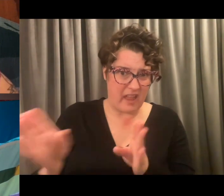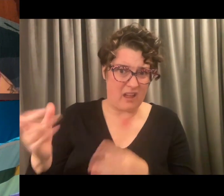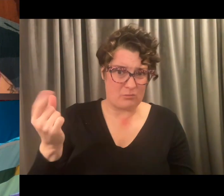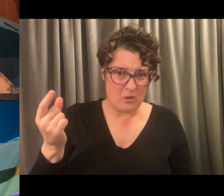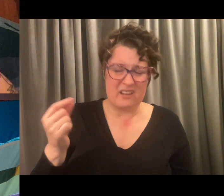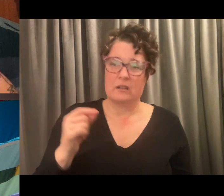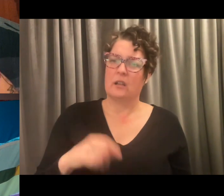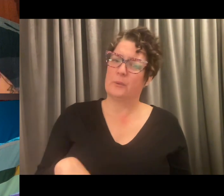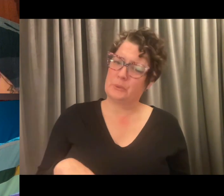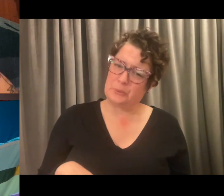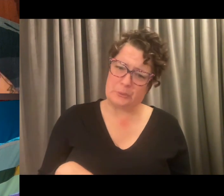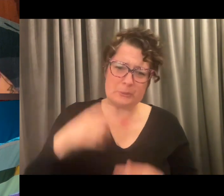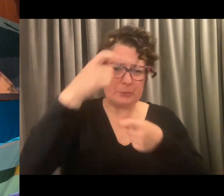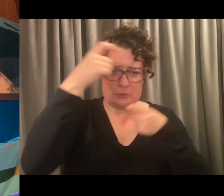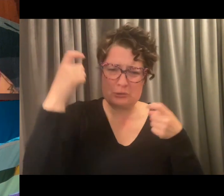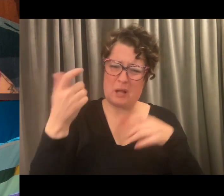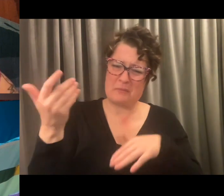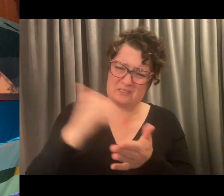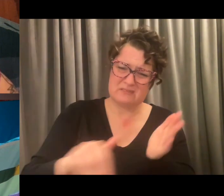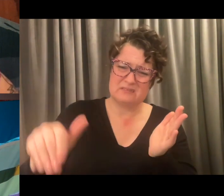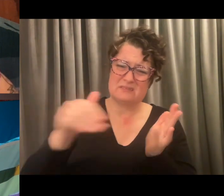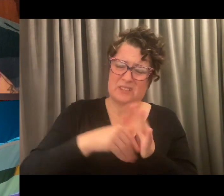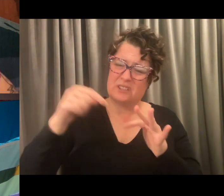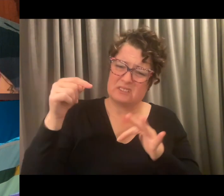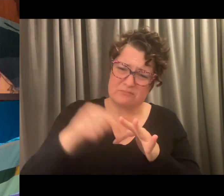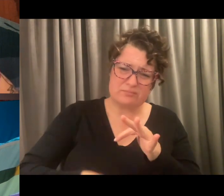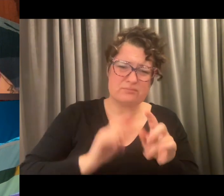they have to live with in their day-to-day life and that they're still, many of